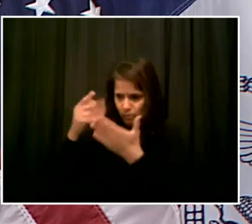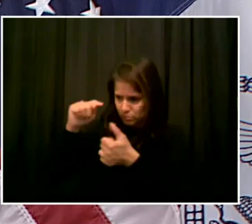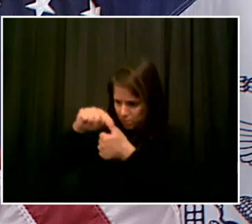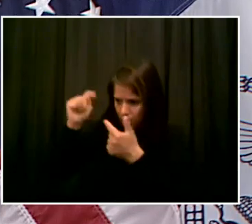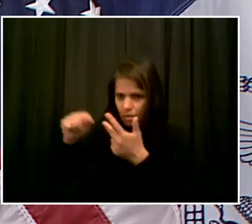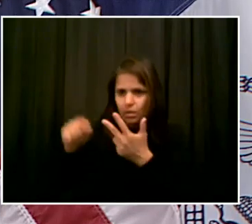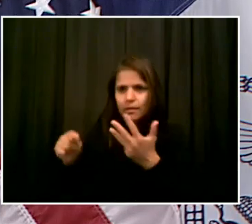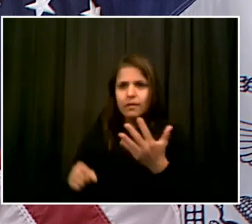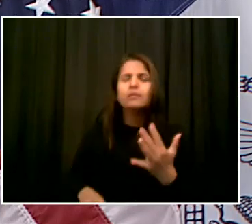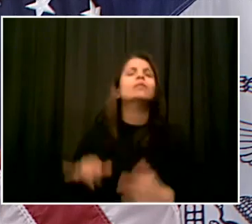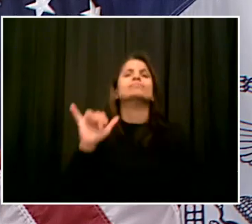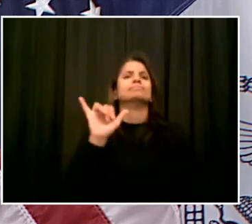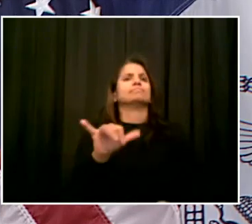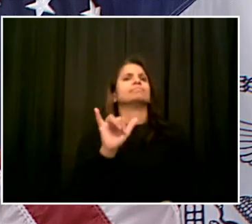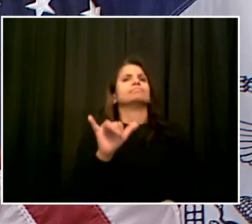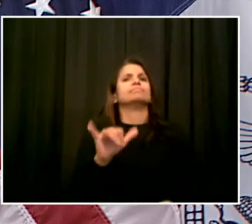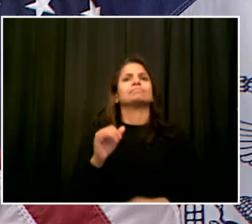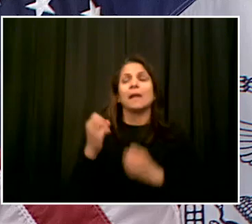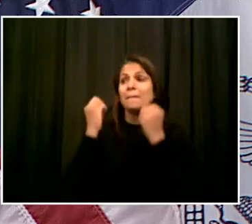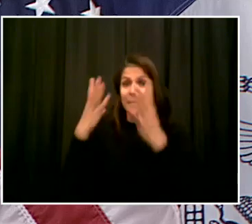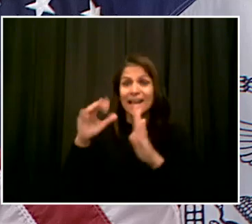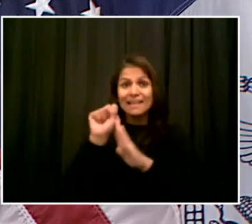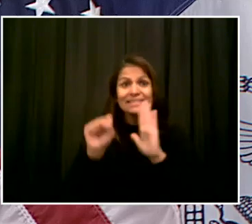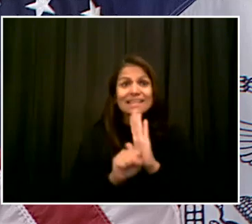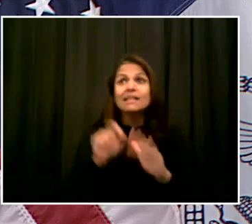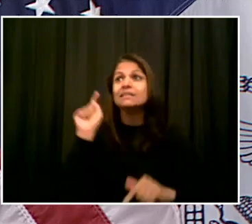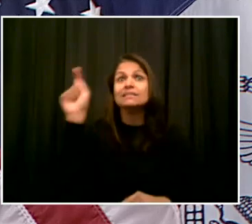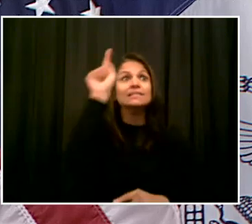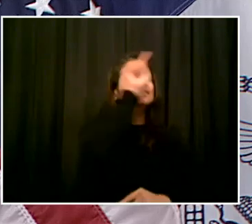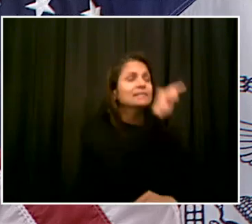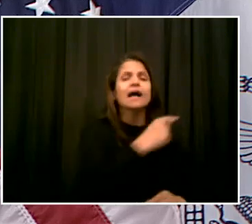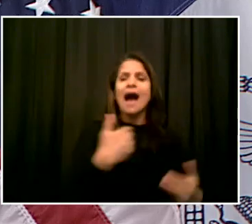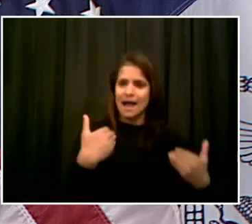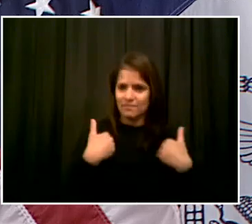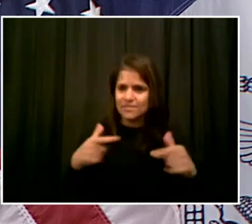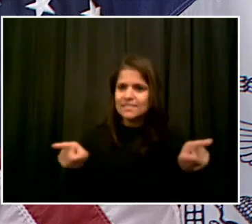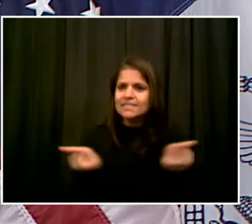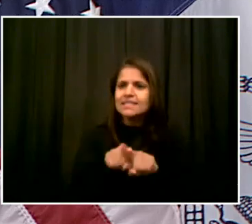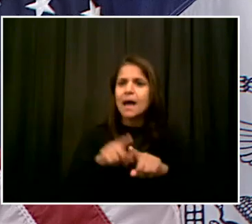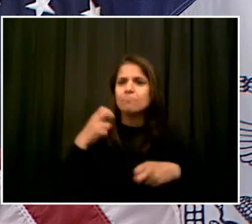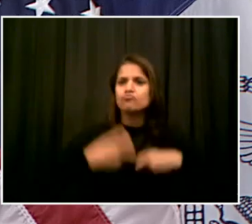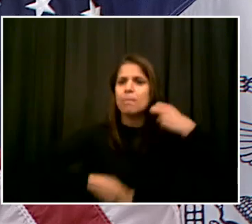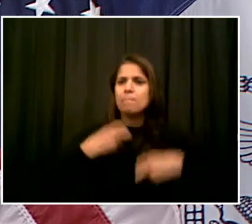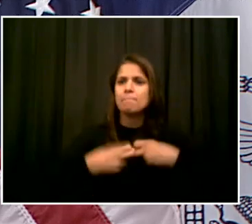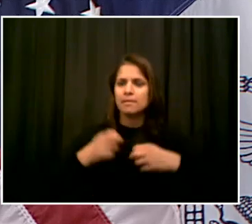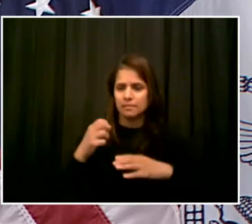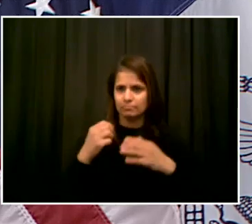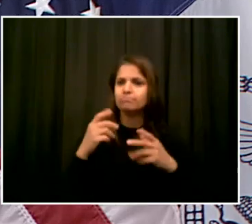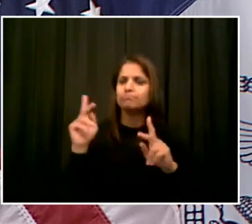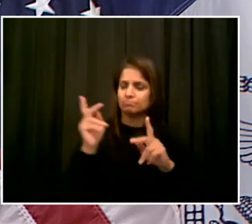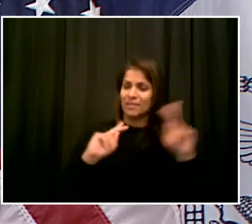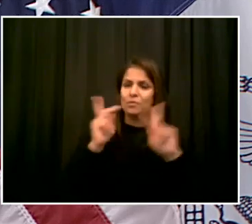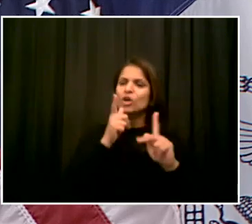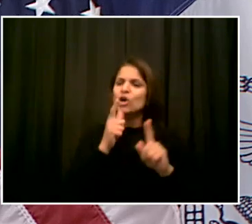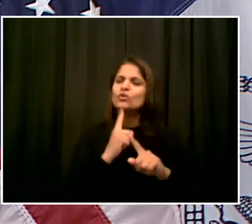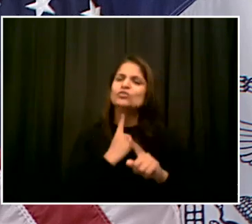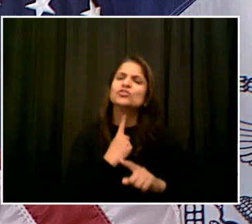OVER AGAIN, GIVE ME A BREAK, YO U CAN'T SEE IT. WE ARE PROVIDING AS MUCH EVIDENCE AS WE CAN.